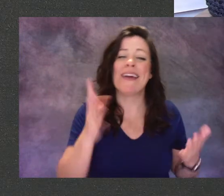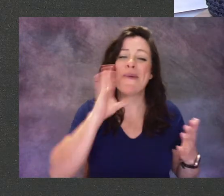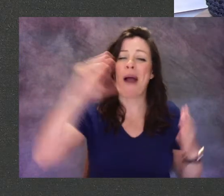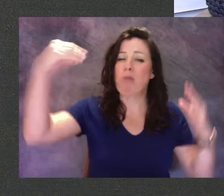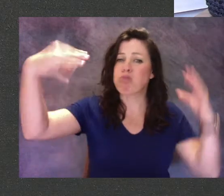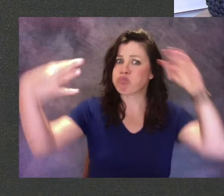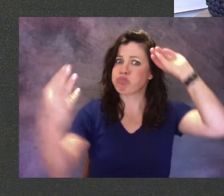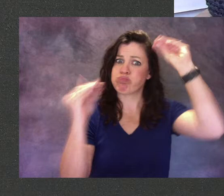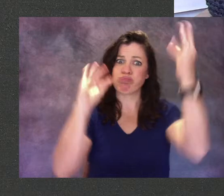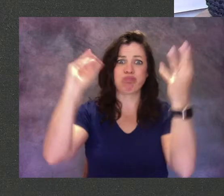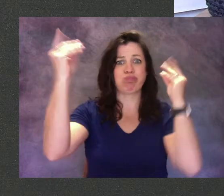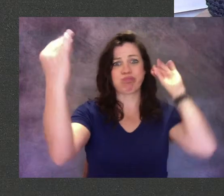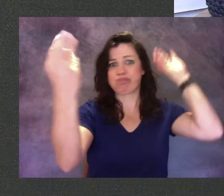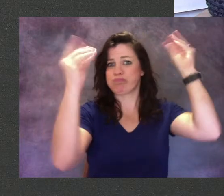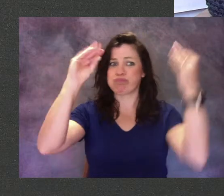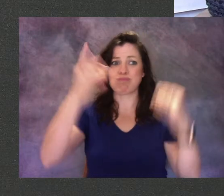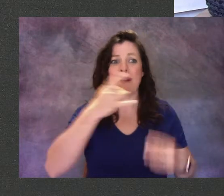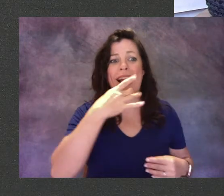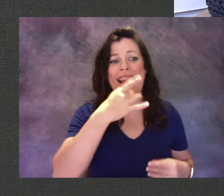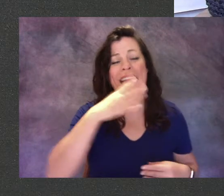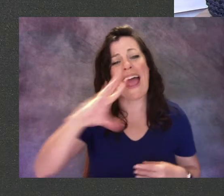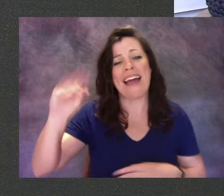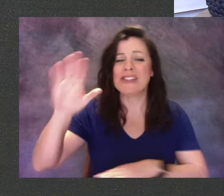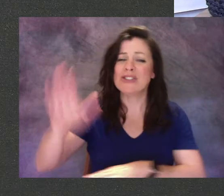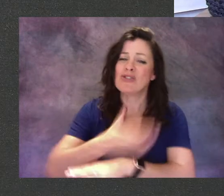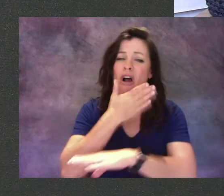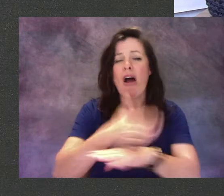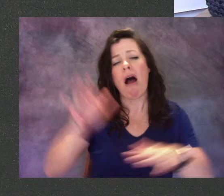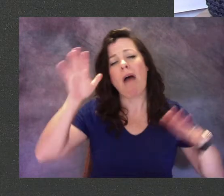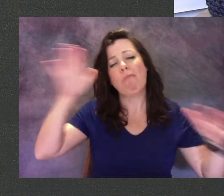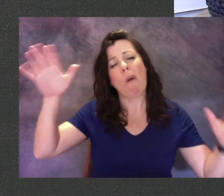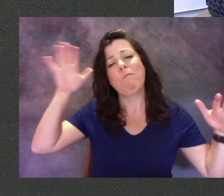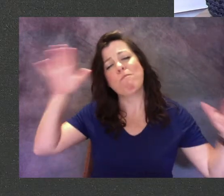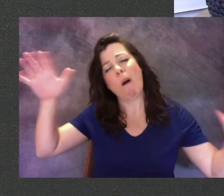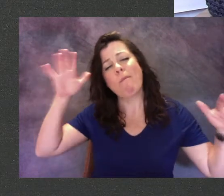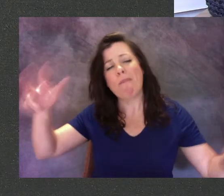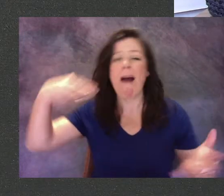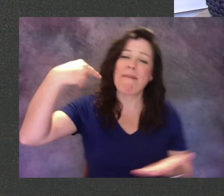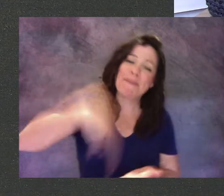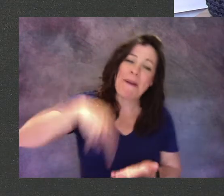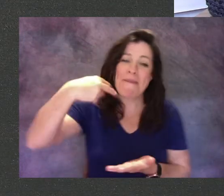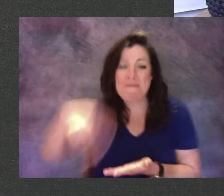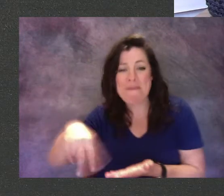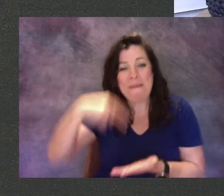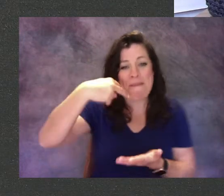and we put on our favorite songs and we dance. At home, you or with a grownup, you can,